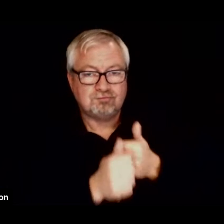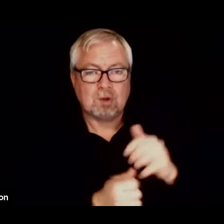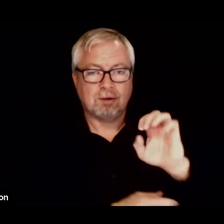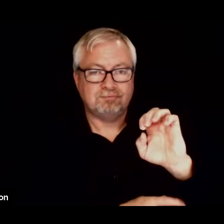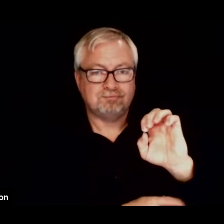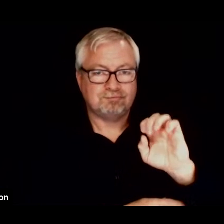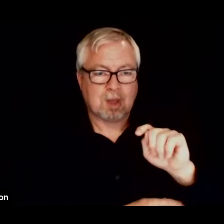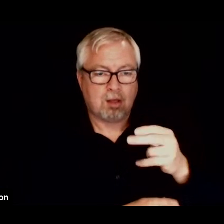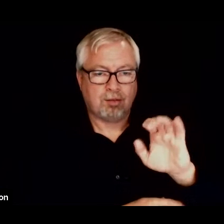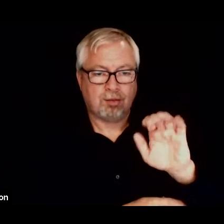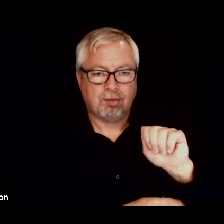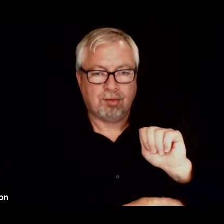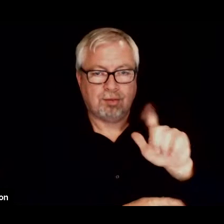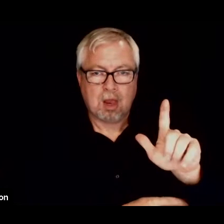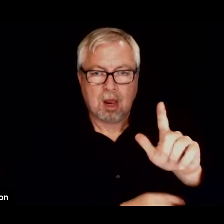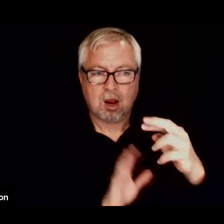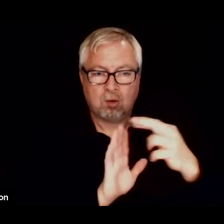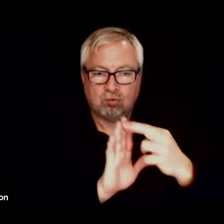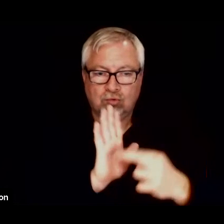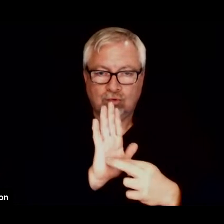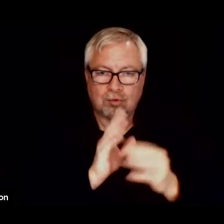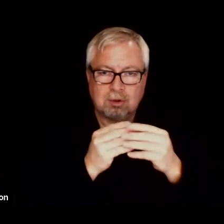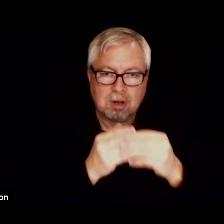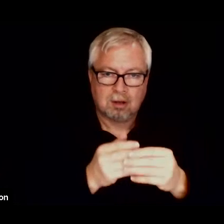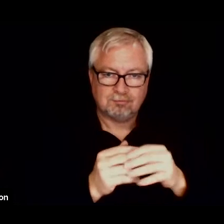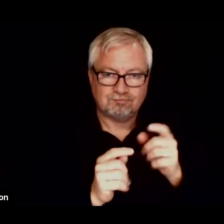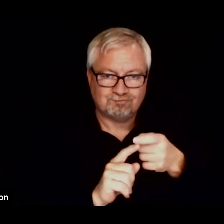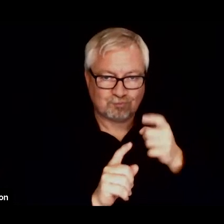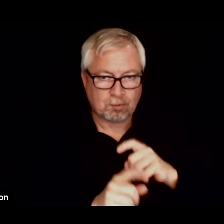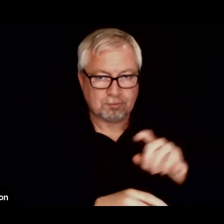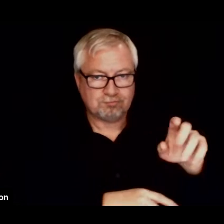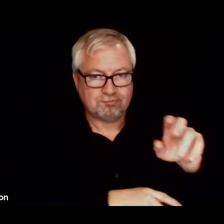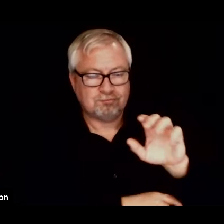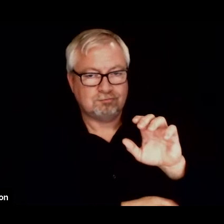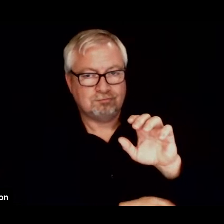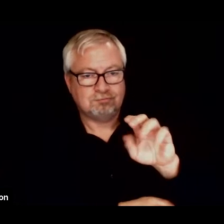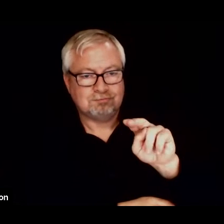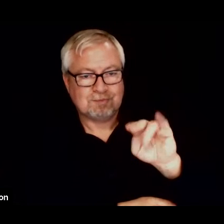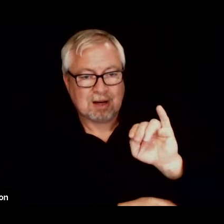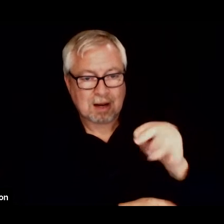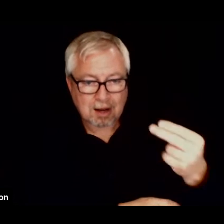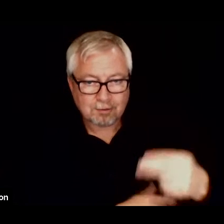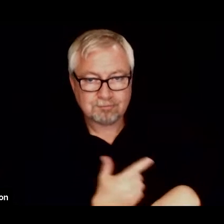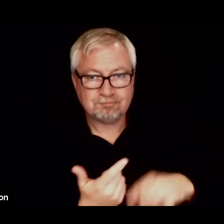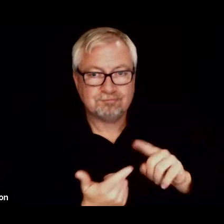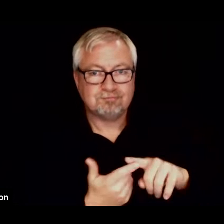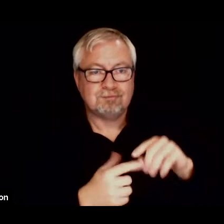of science and incorporated into the advisory committee on immunization practices decisions